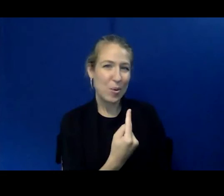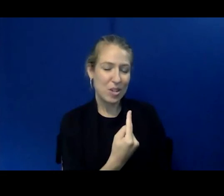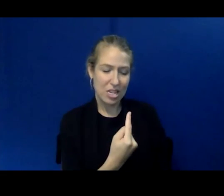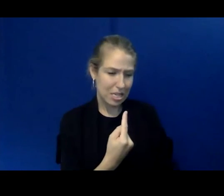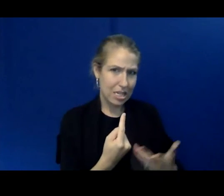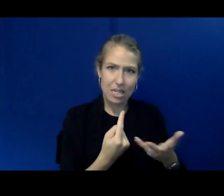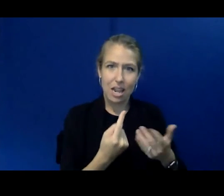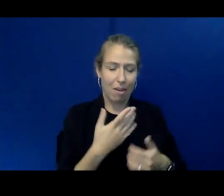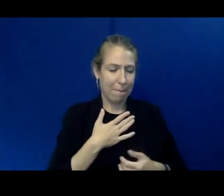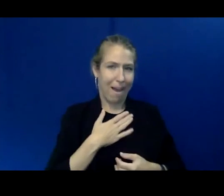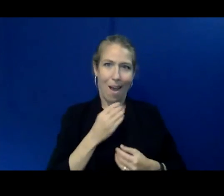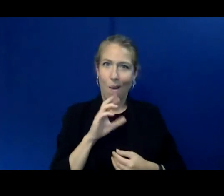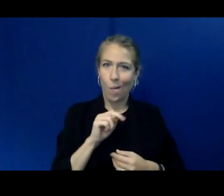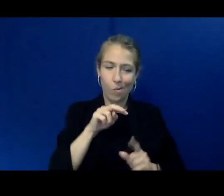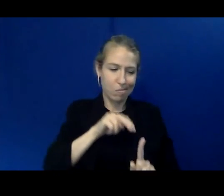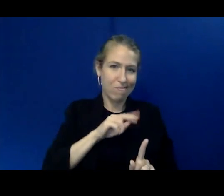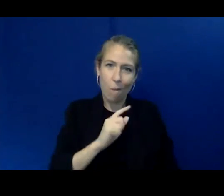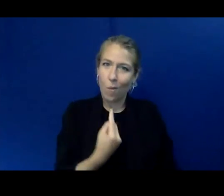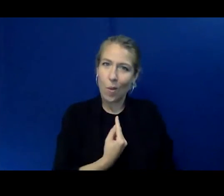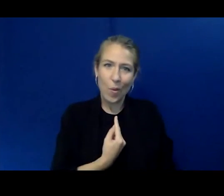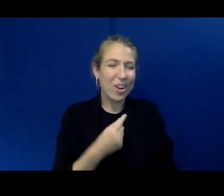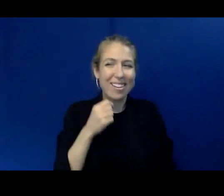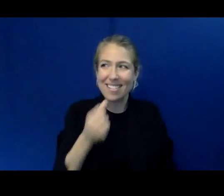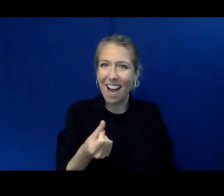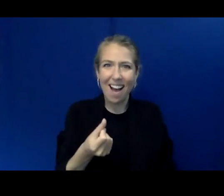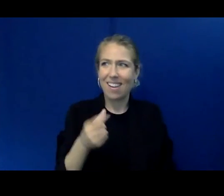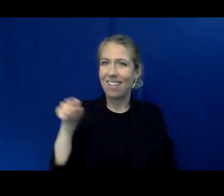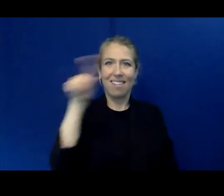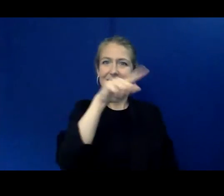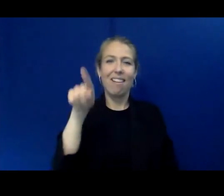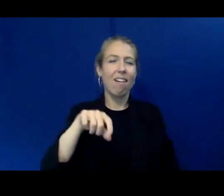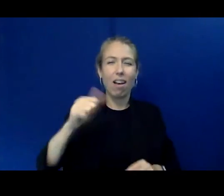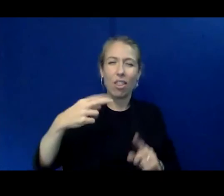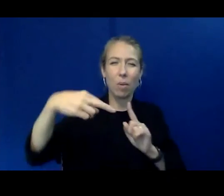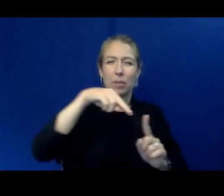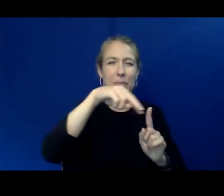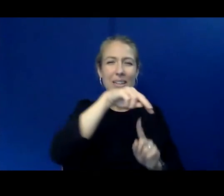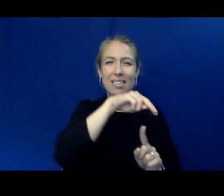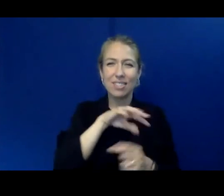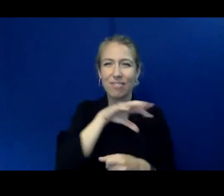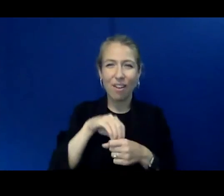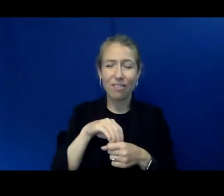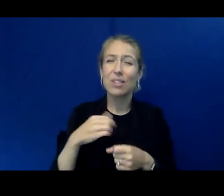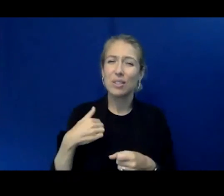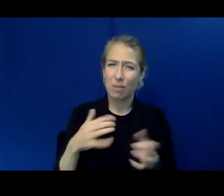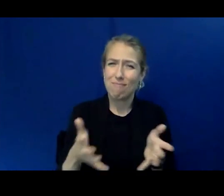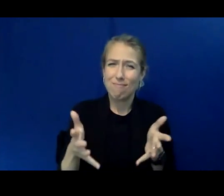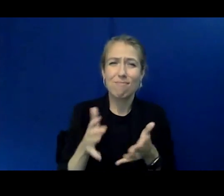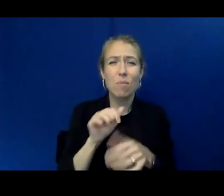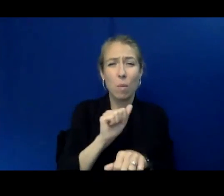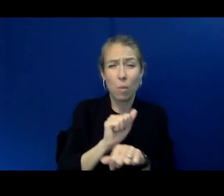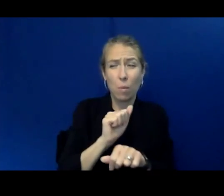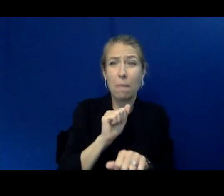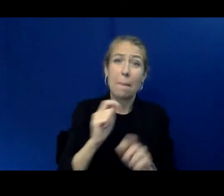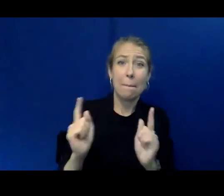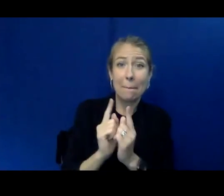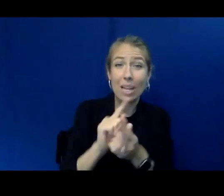I encourage them to work with someone else, or to meet weekly with their coworkers, even